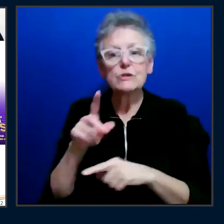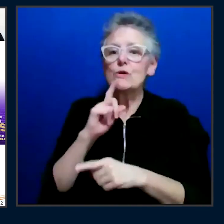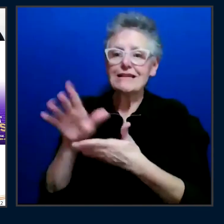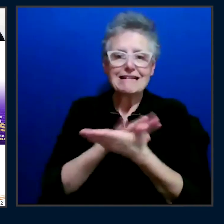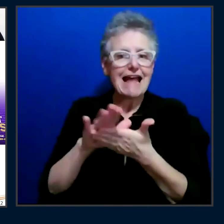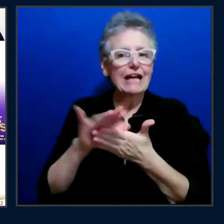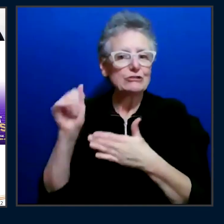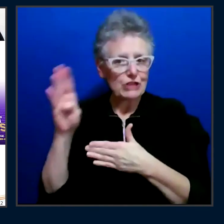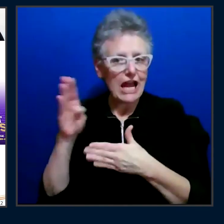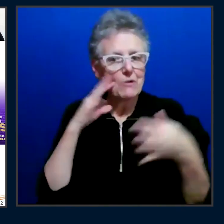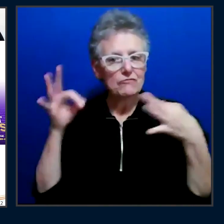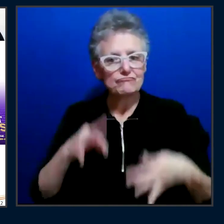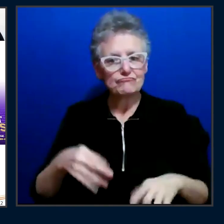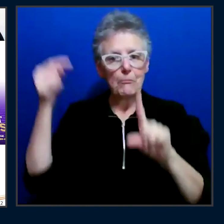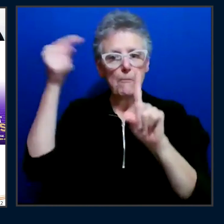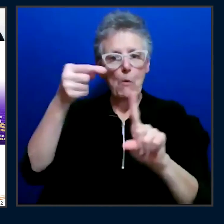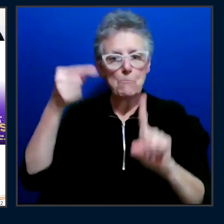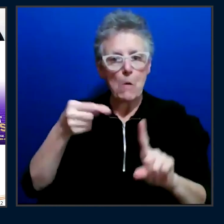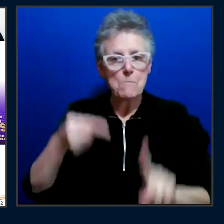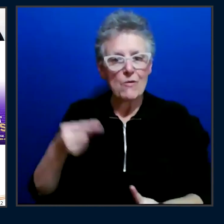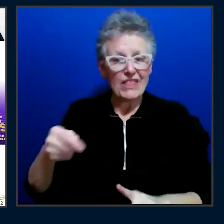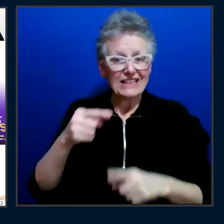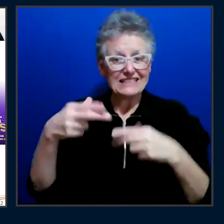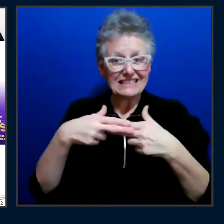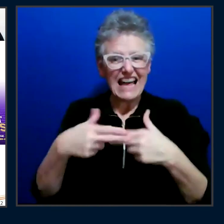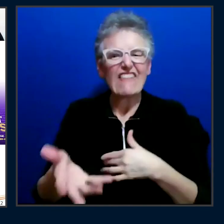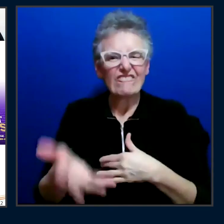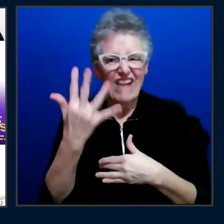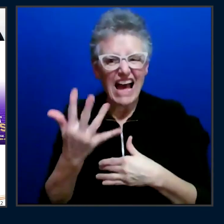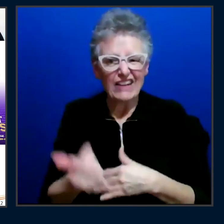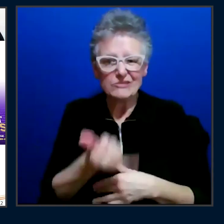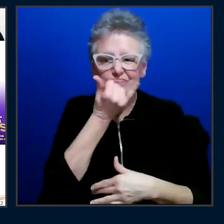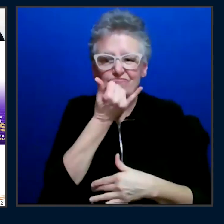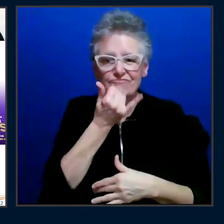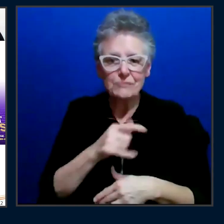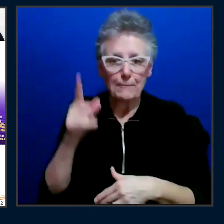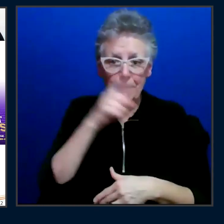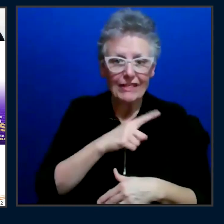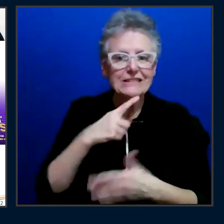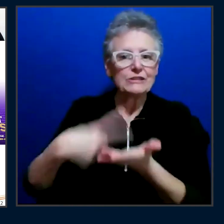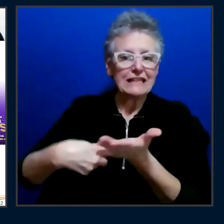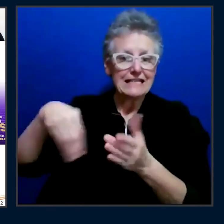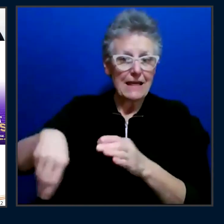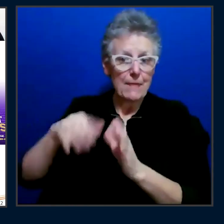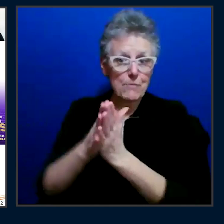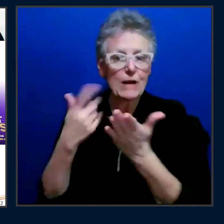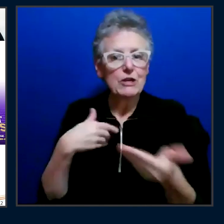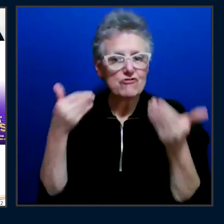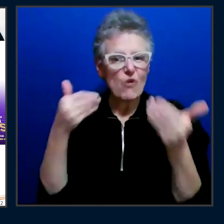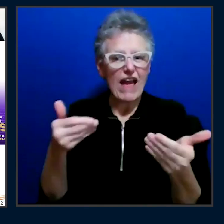a nice job of outlining on this slide five myths that are discussed in this book. And I'm going to go ahead